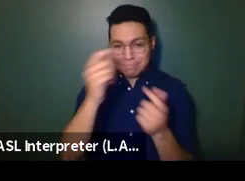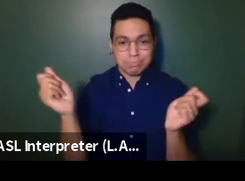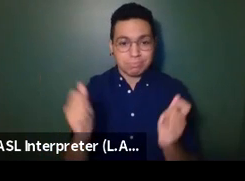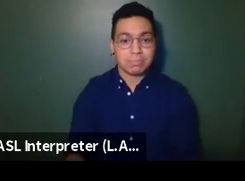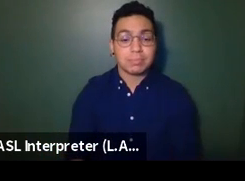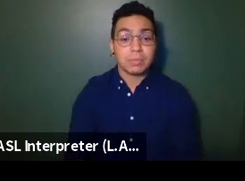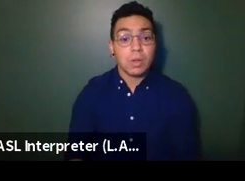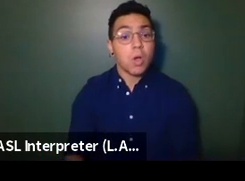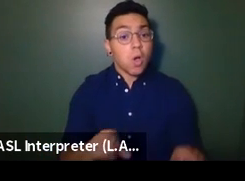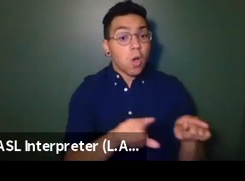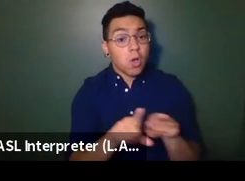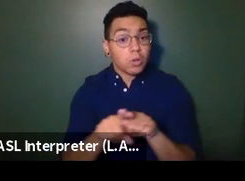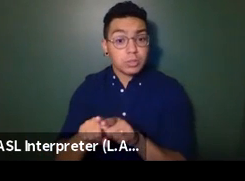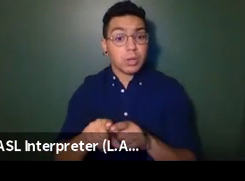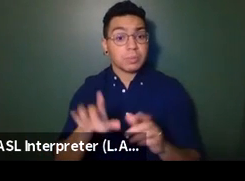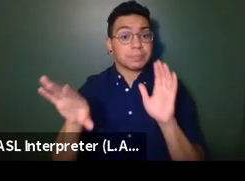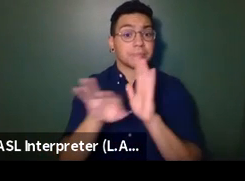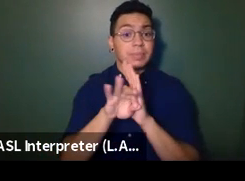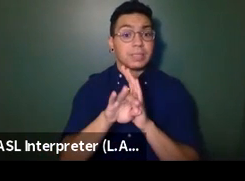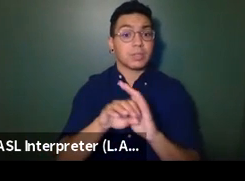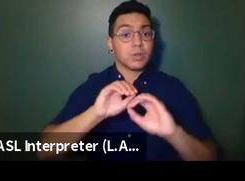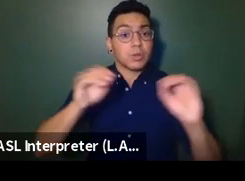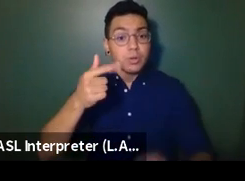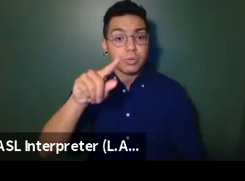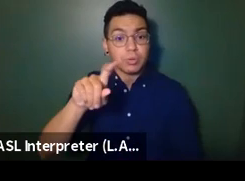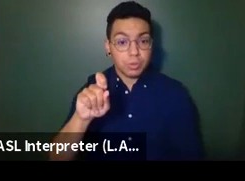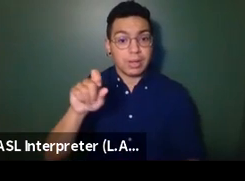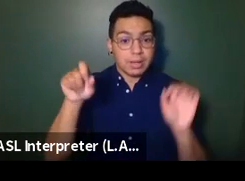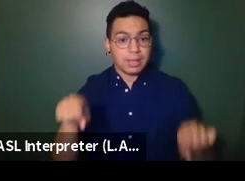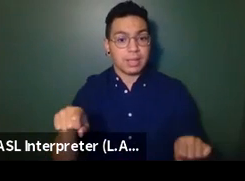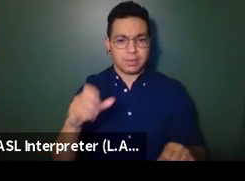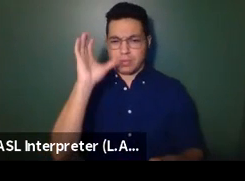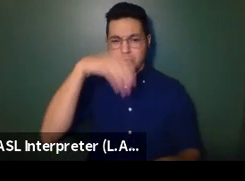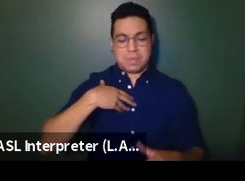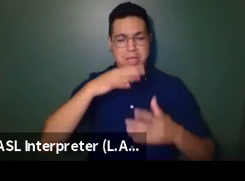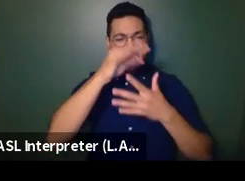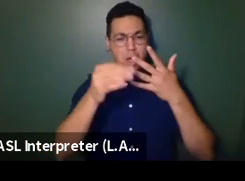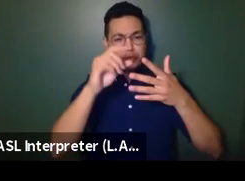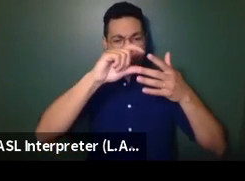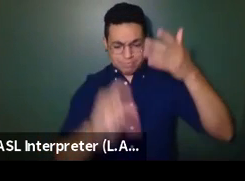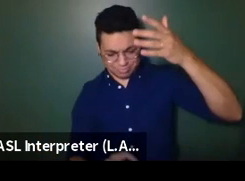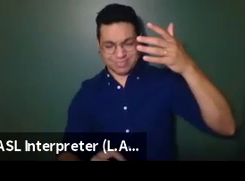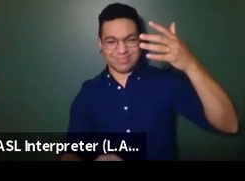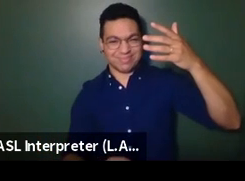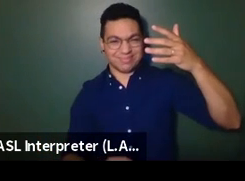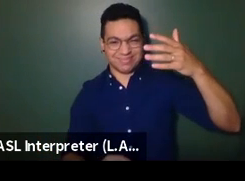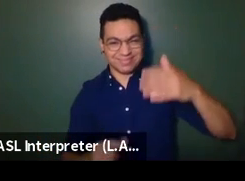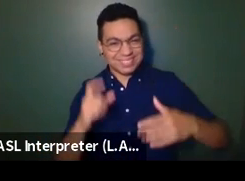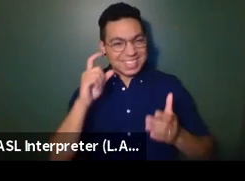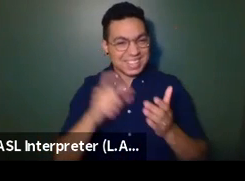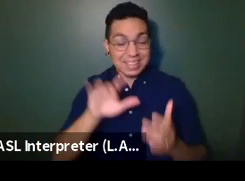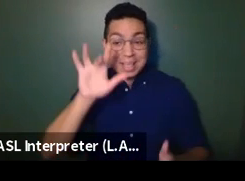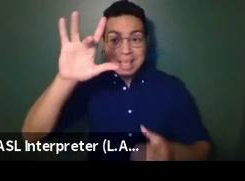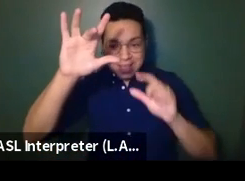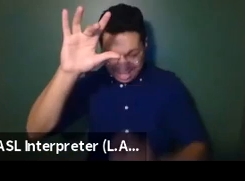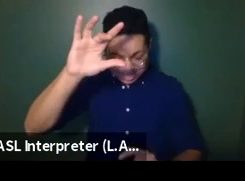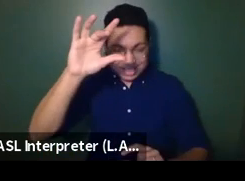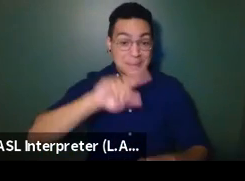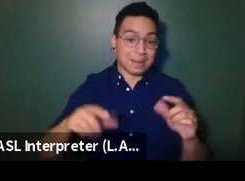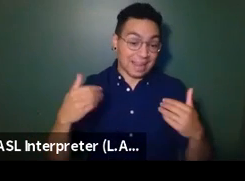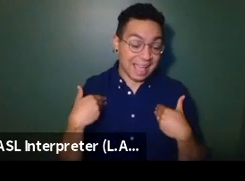Katherine Livick - ESD 112: Or I can choose ungraded. Actually, that's very strange because my my option for that is now showing up down at the bottom, instead of right here, but I do have an option to be ungraded.